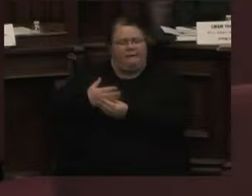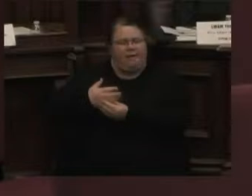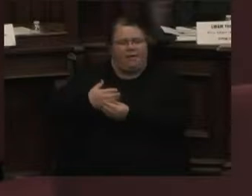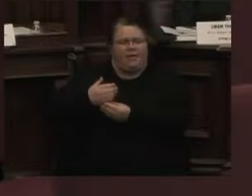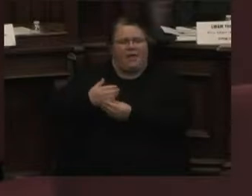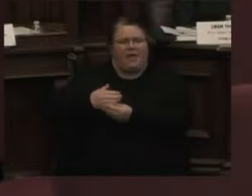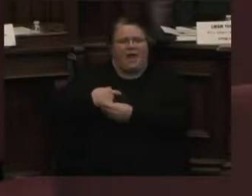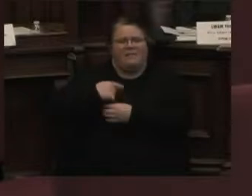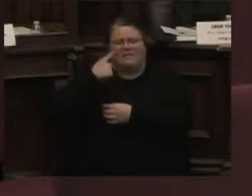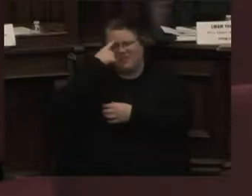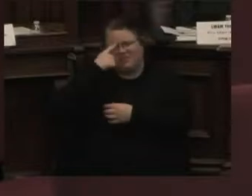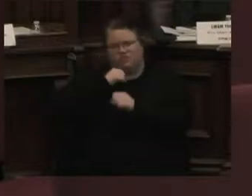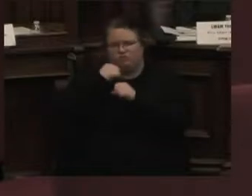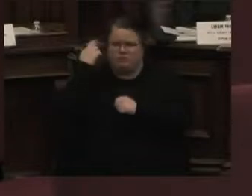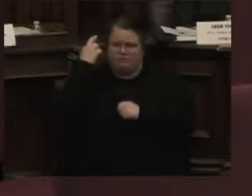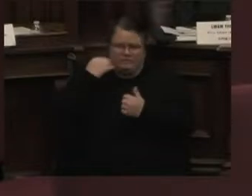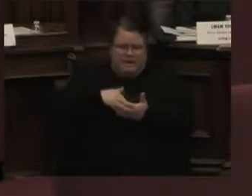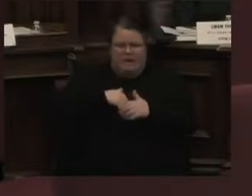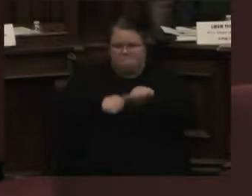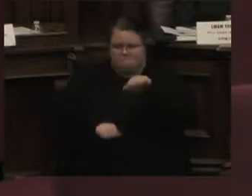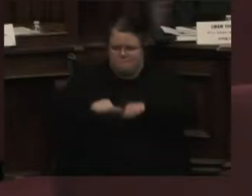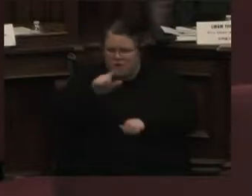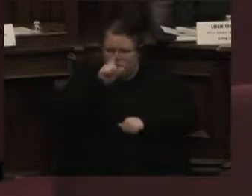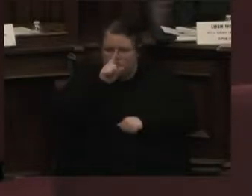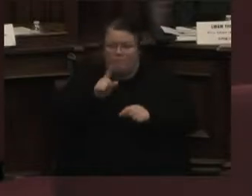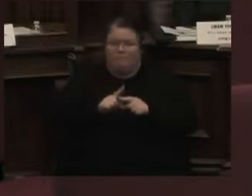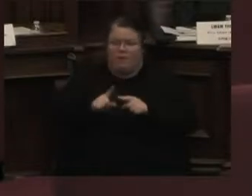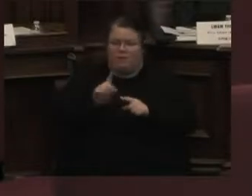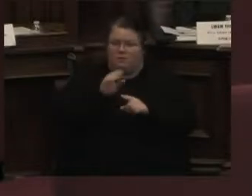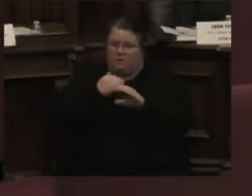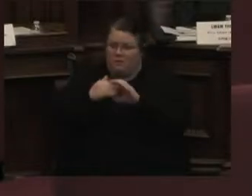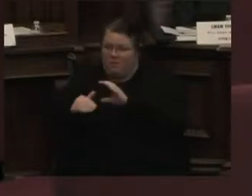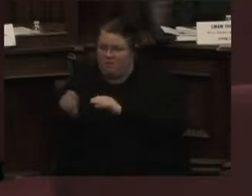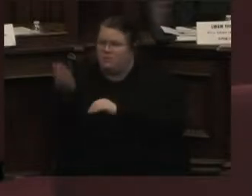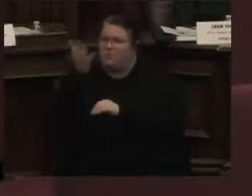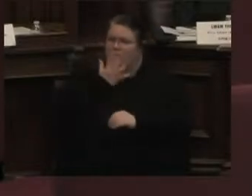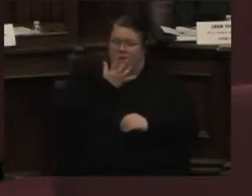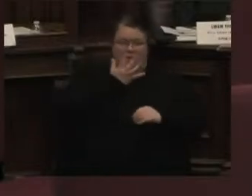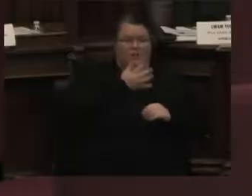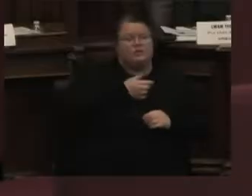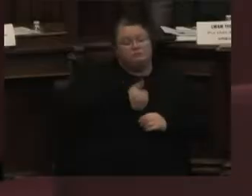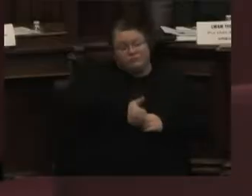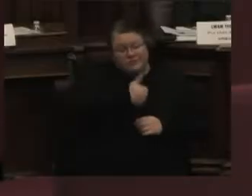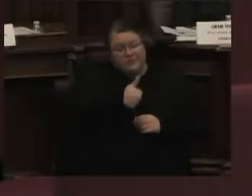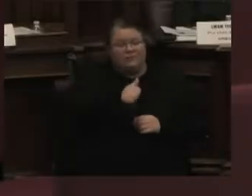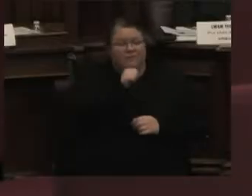And it's, it's kept in a file there. So I imagine it's a